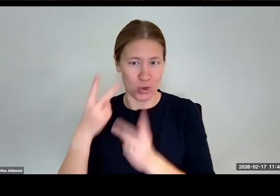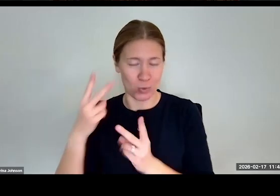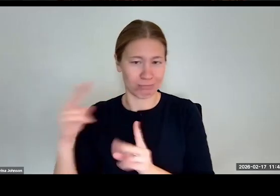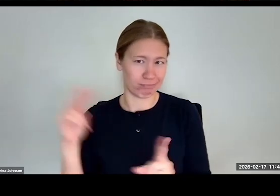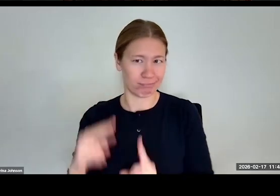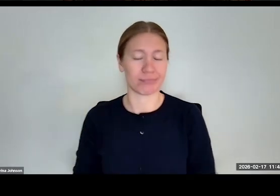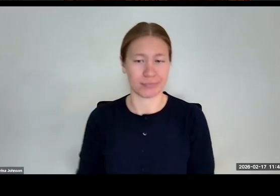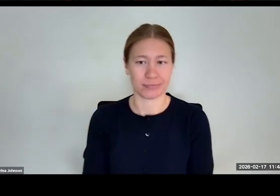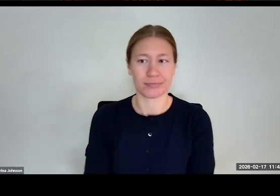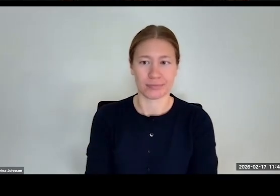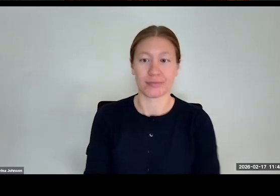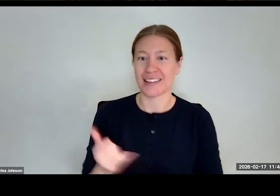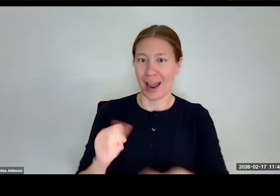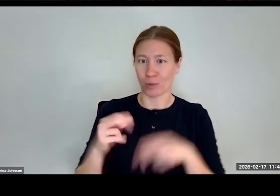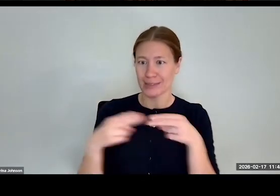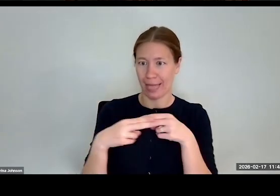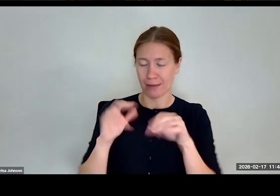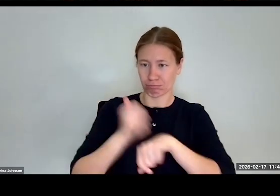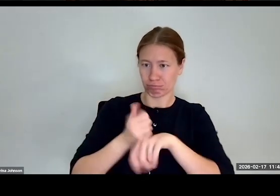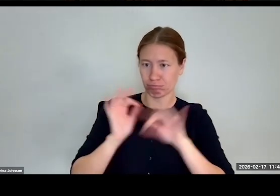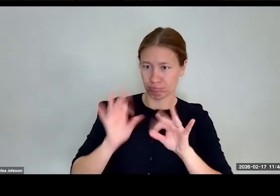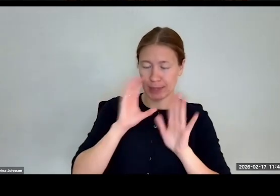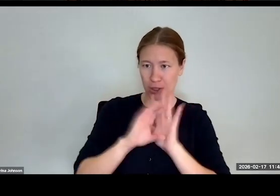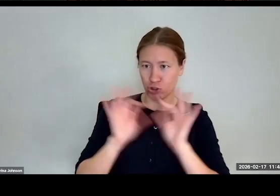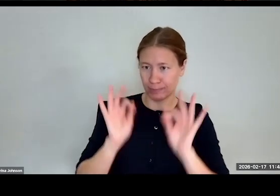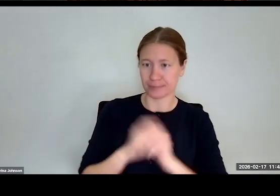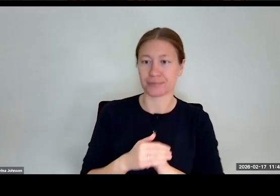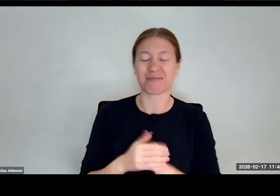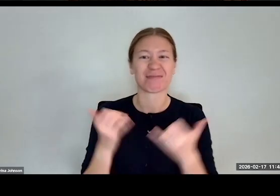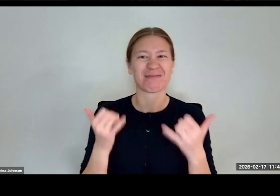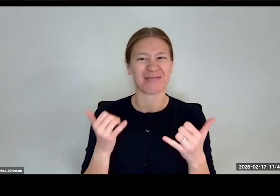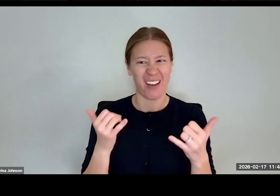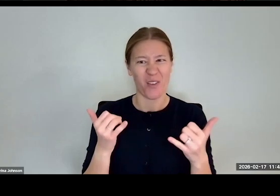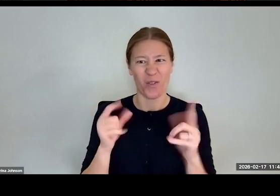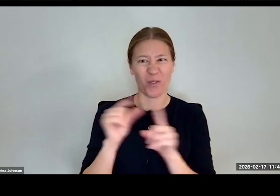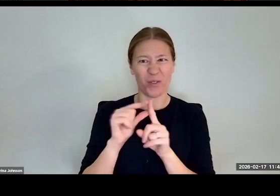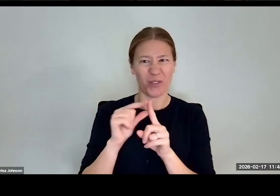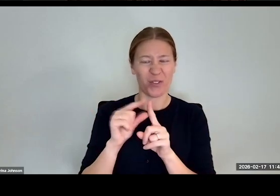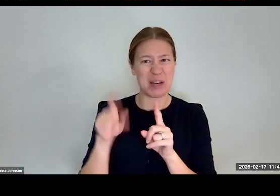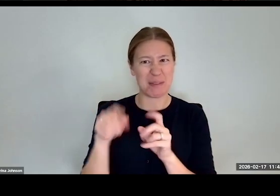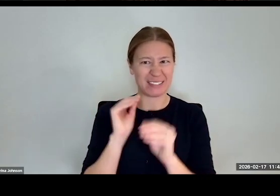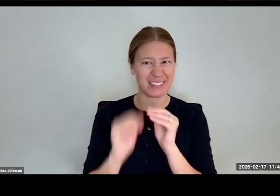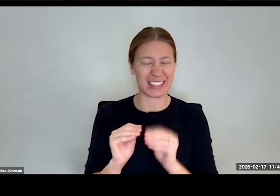Next we wanna adjust our title styling because it has terrible color contrast compared to the background image.